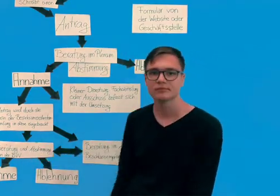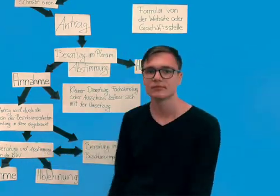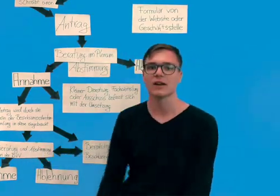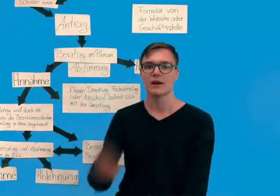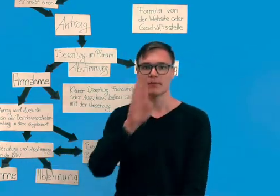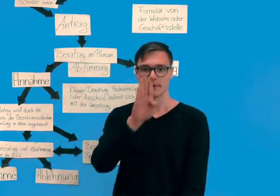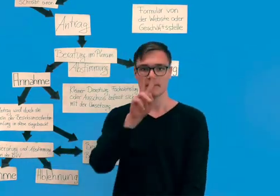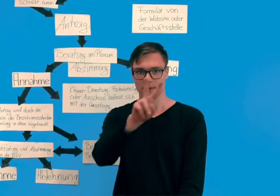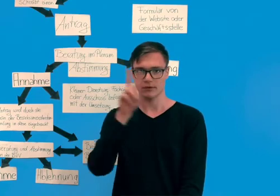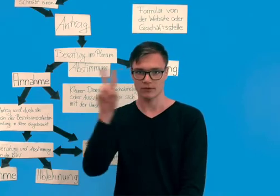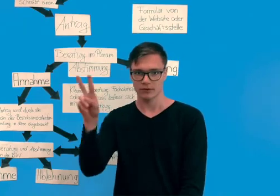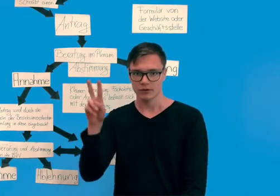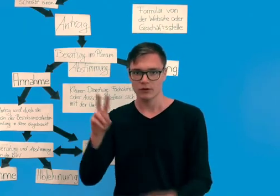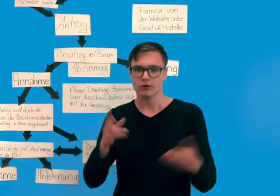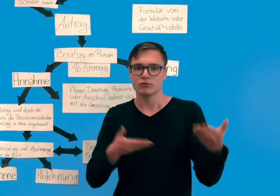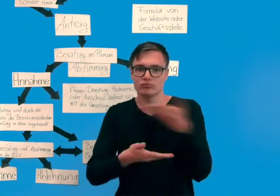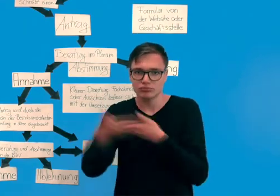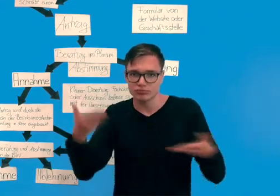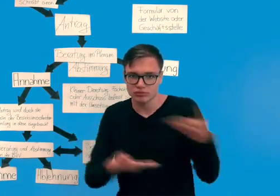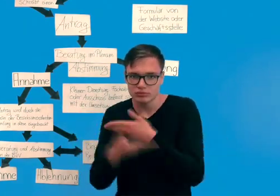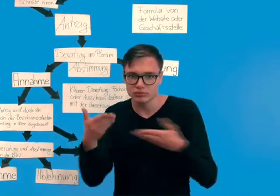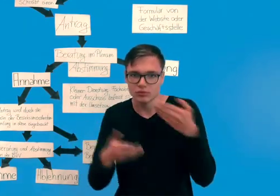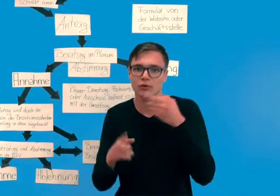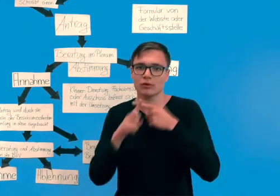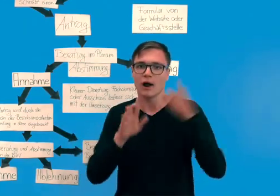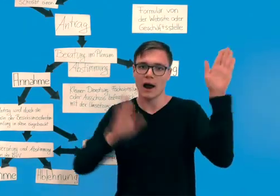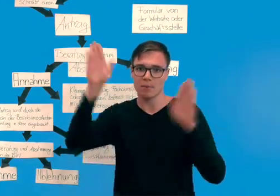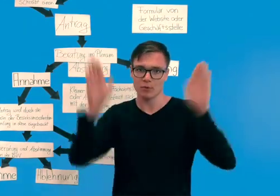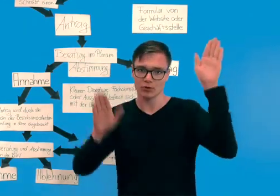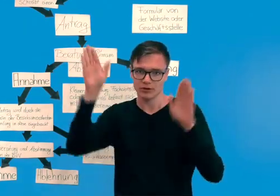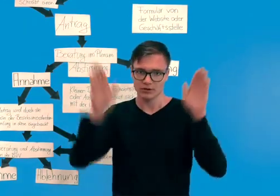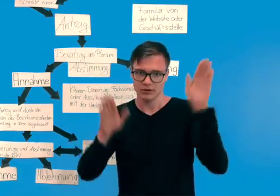Afterwards or also directly beforehand, the consultation and vote in the BVV will take place